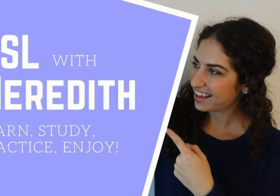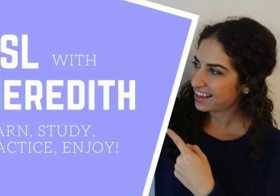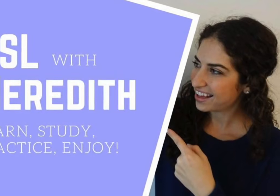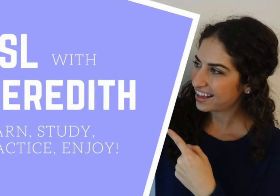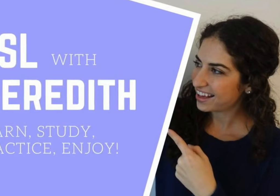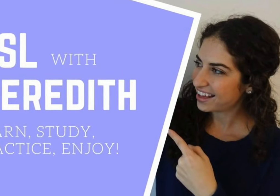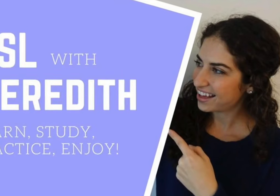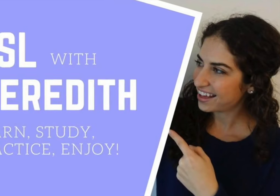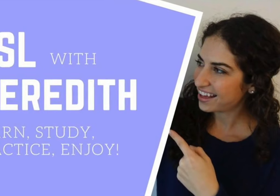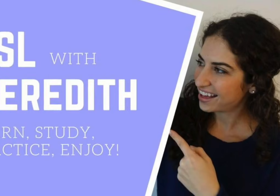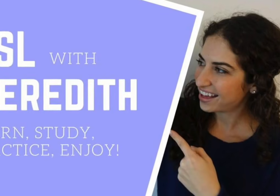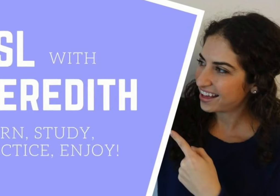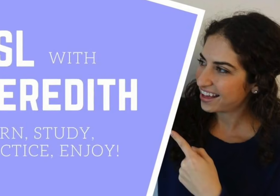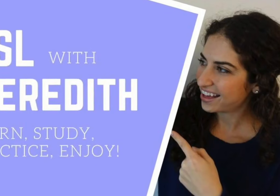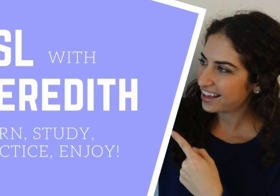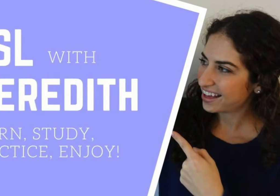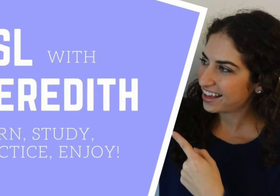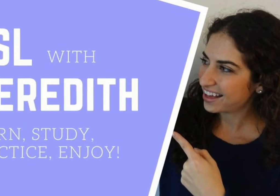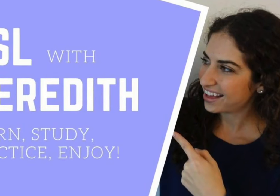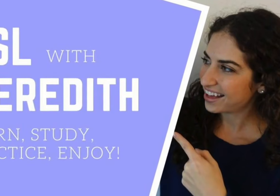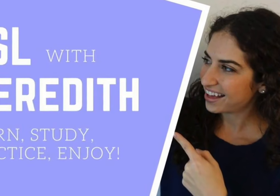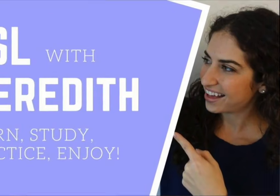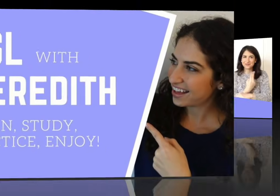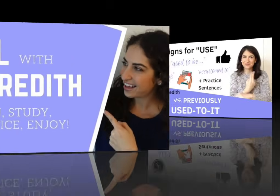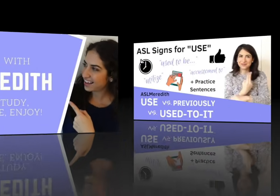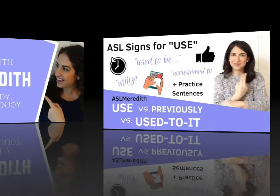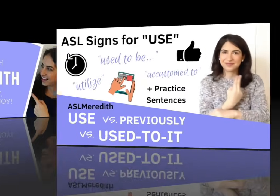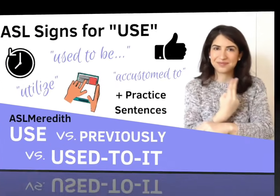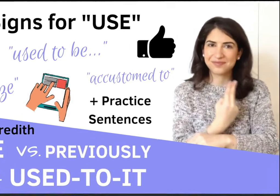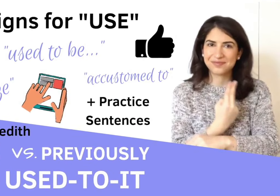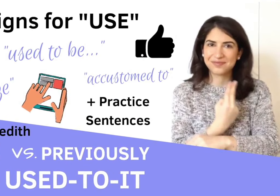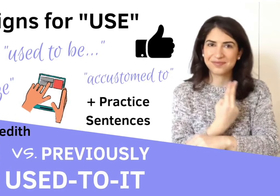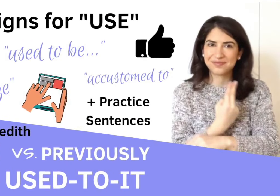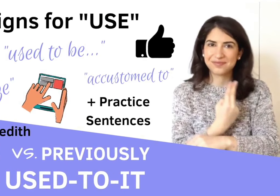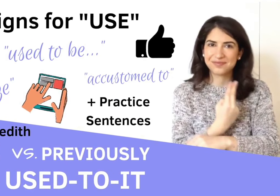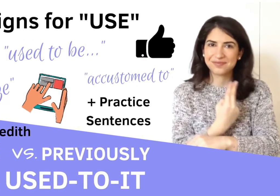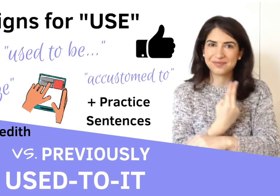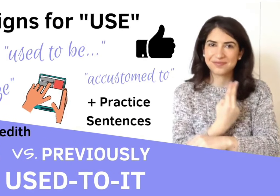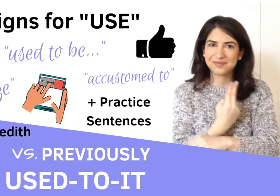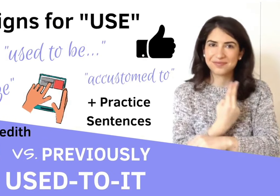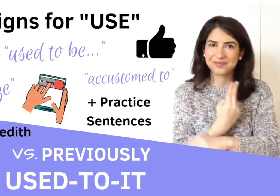You're learning ASL with Meredith! Today, three signs for "use".